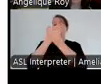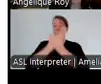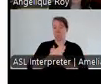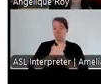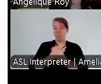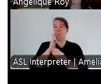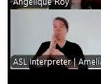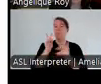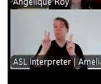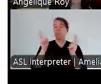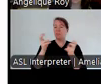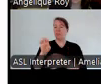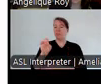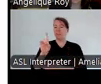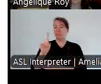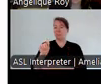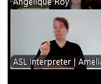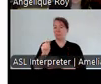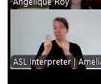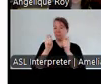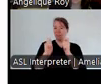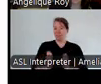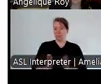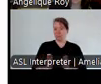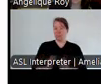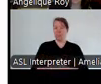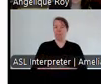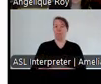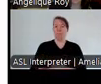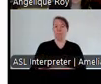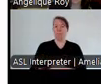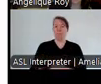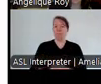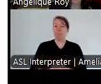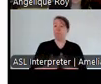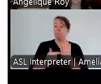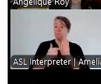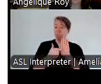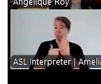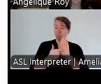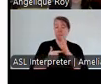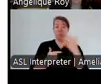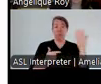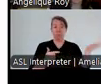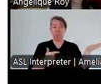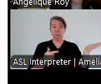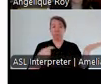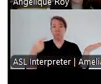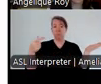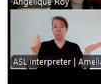actions column. for example, this is the gale database page in edit mode.